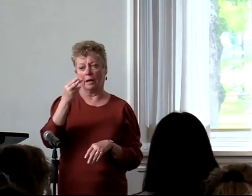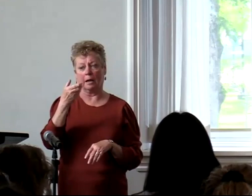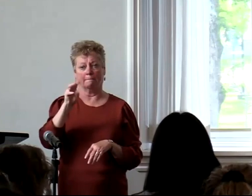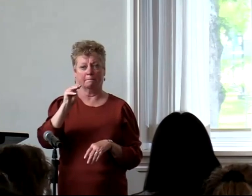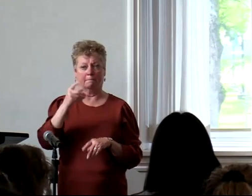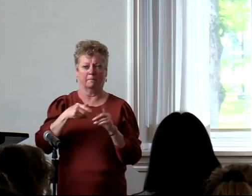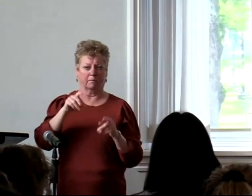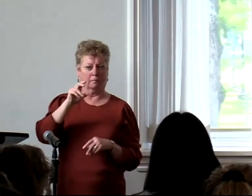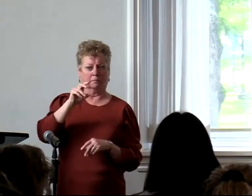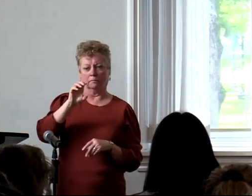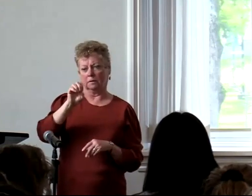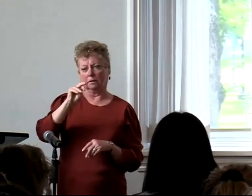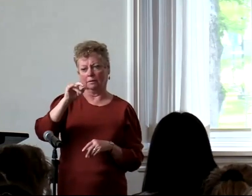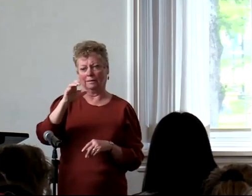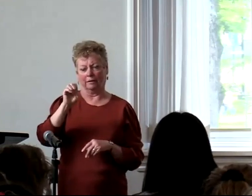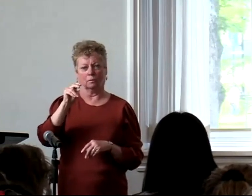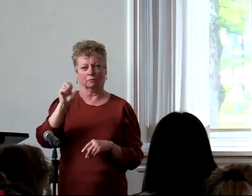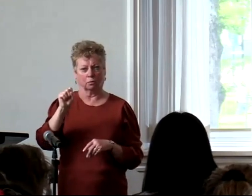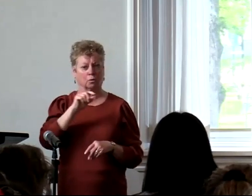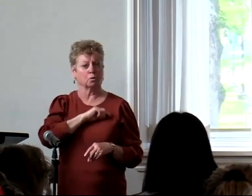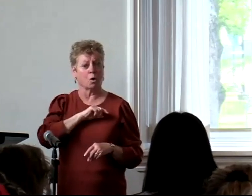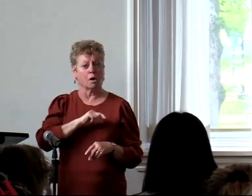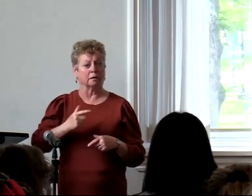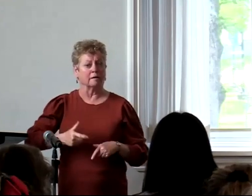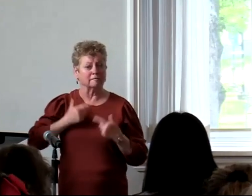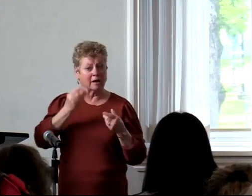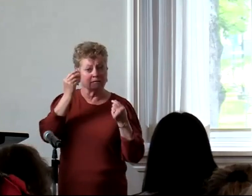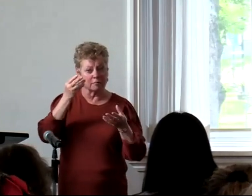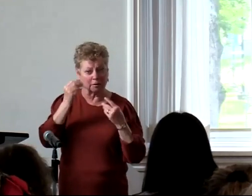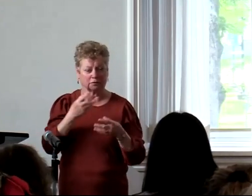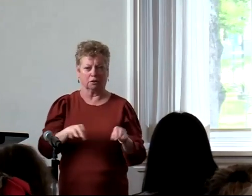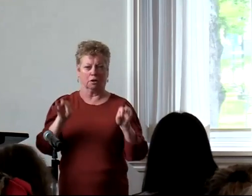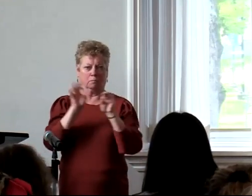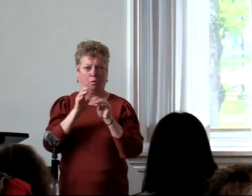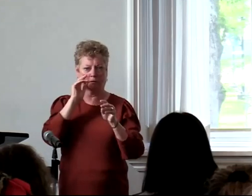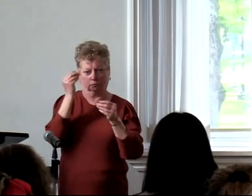quality of life data is important to provide insights for positive change.